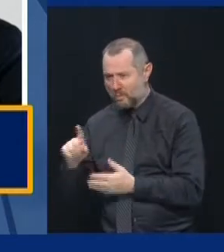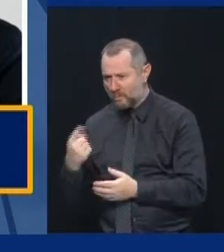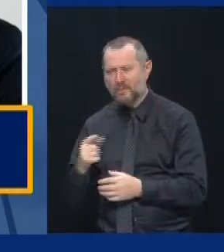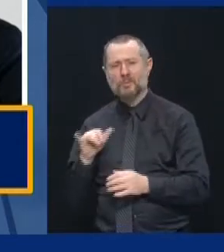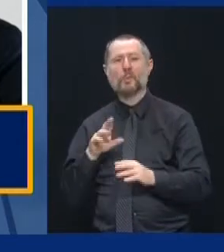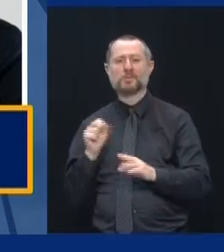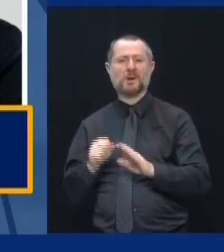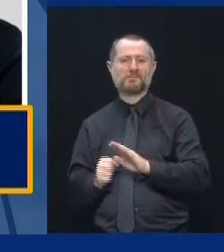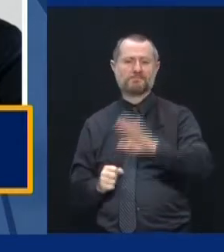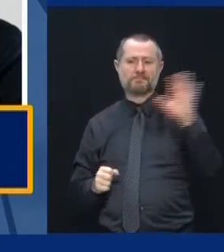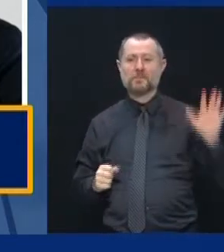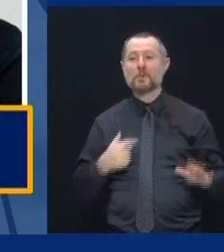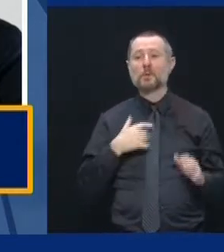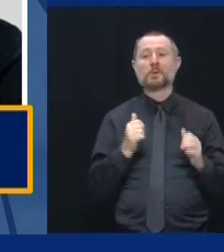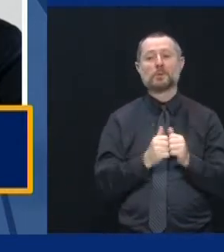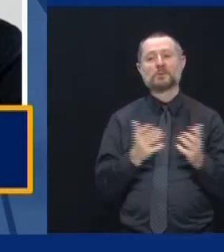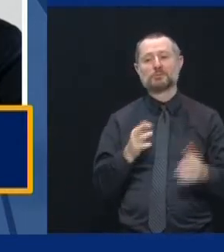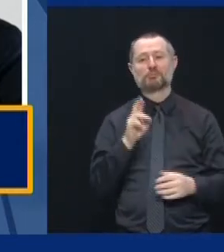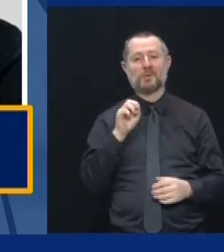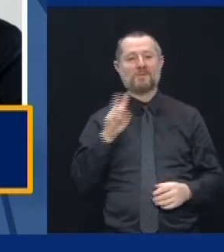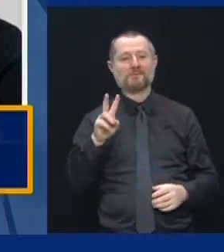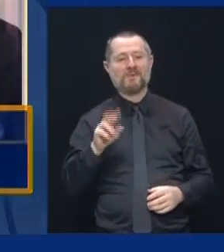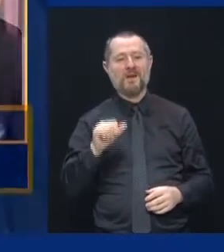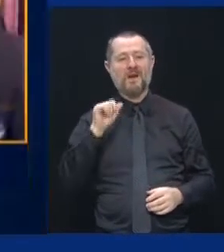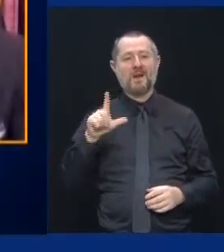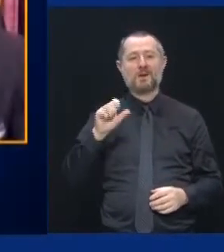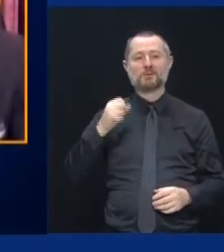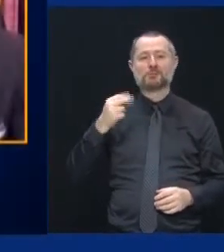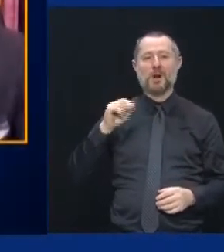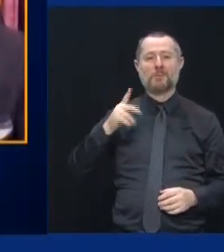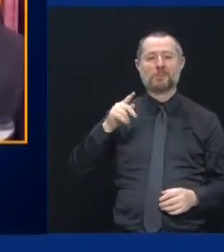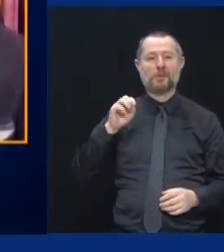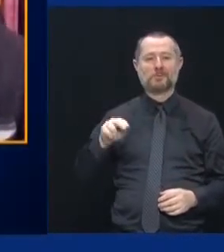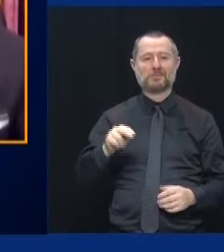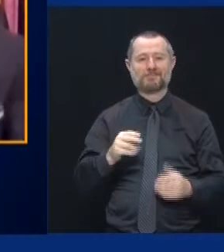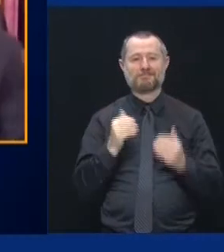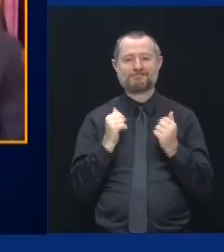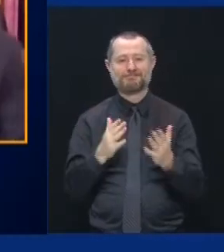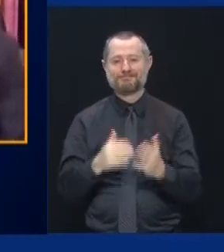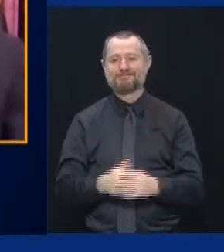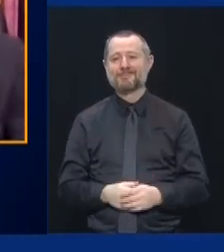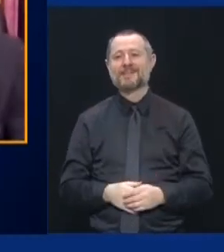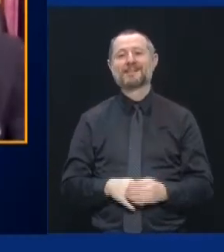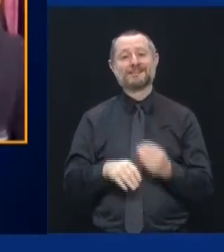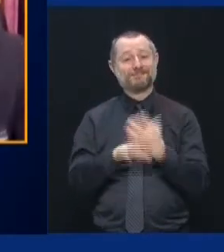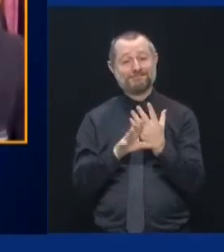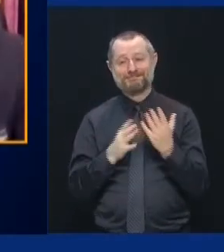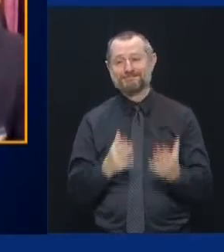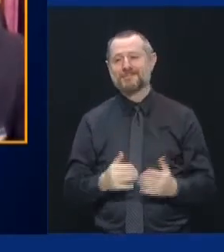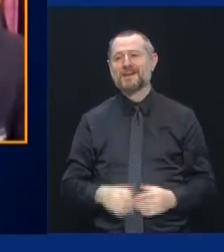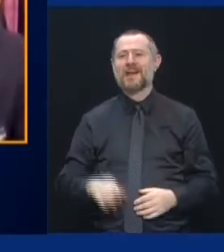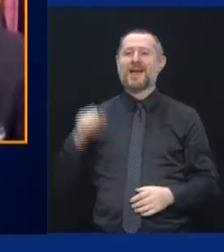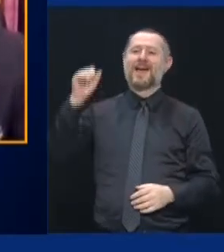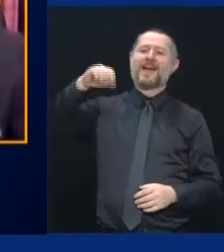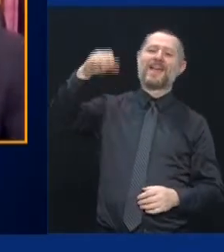EVERYTHING THEY HAVE DONE, NOT JUST FOR NEW YORK BUT FOR THIS NATION. LET'S START WITH REVEREND AL